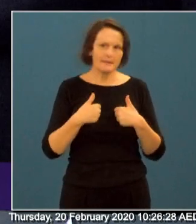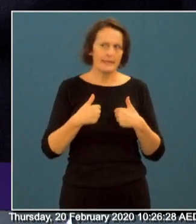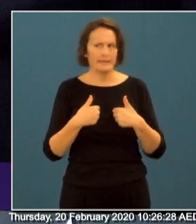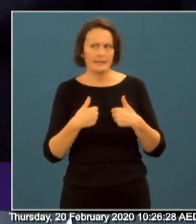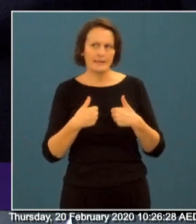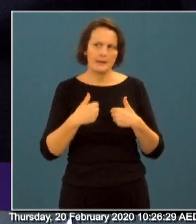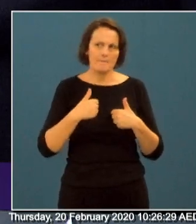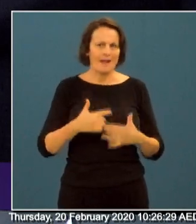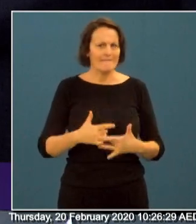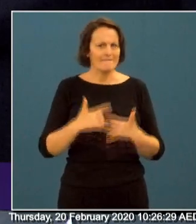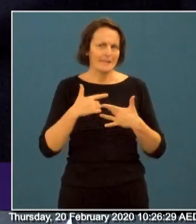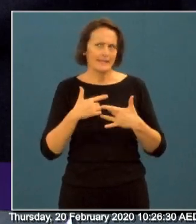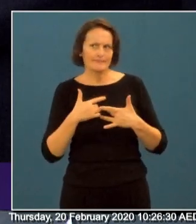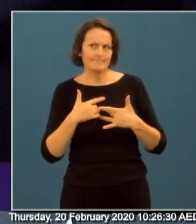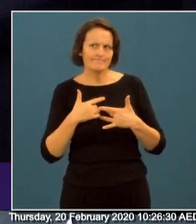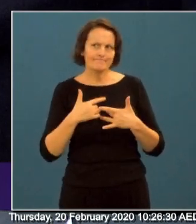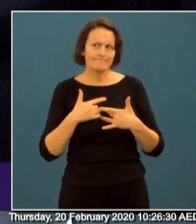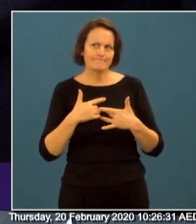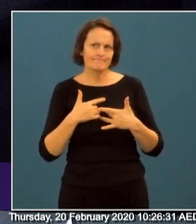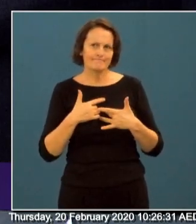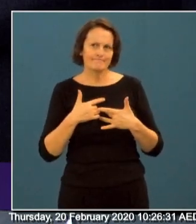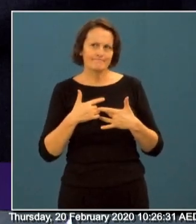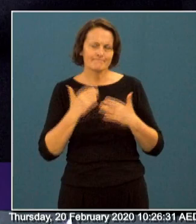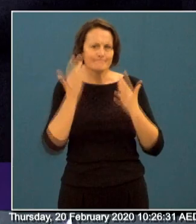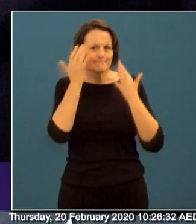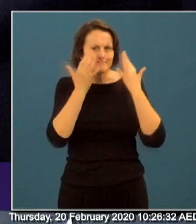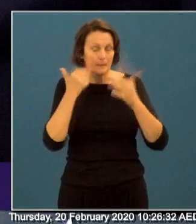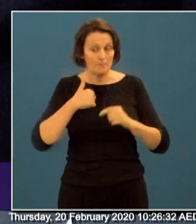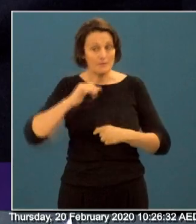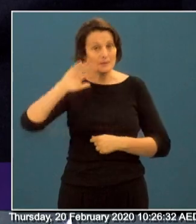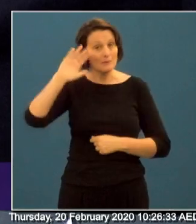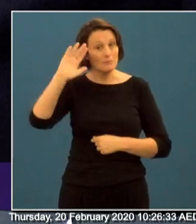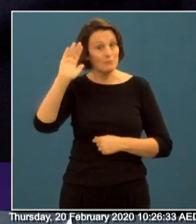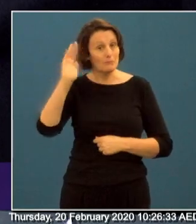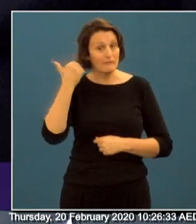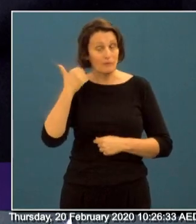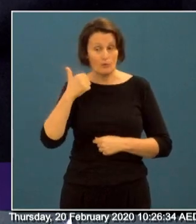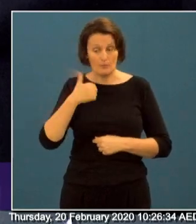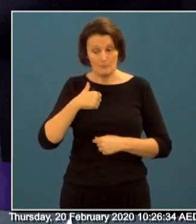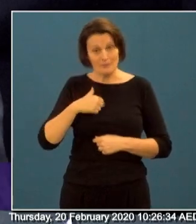having devoted a considerable proportion of my career to medical education.